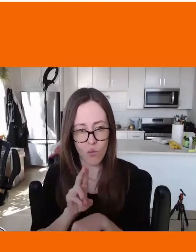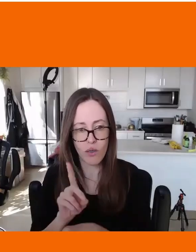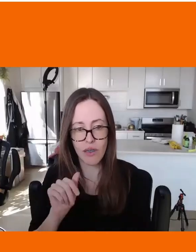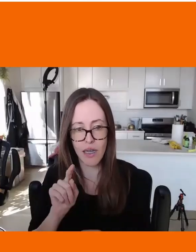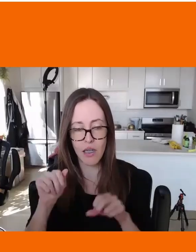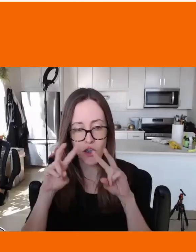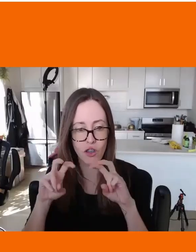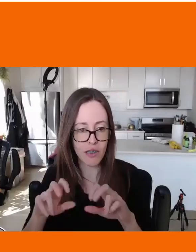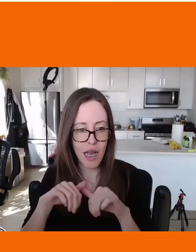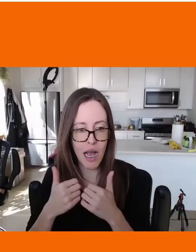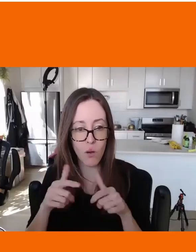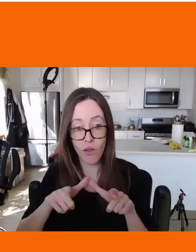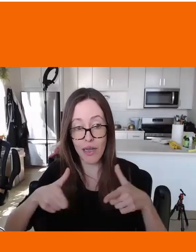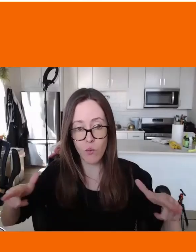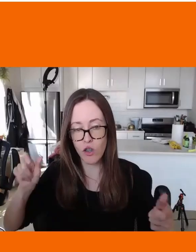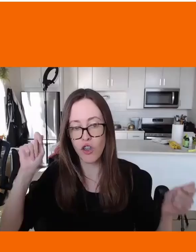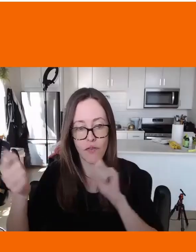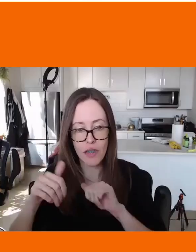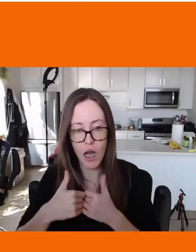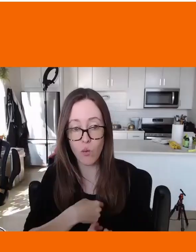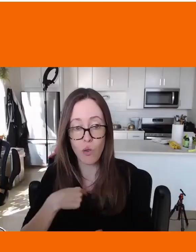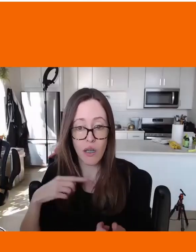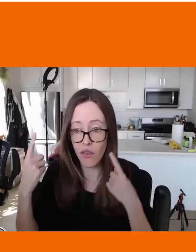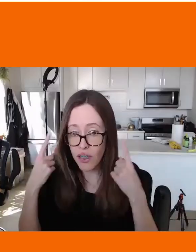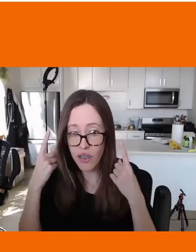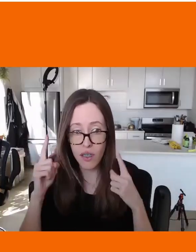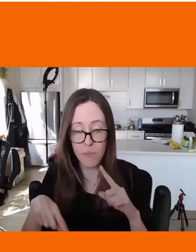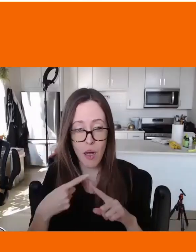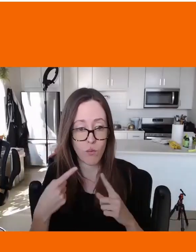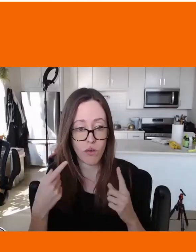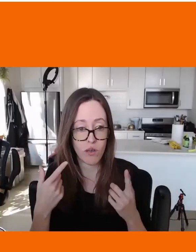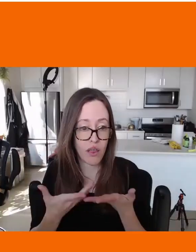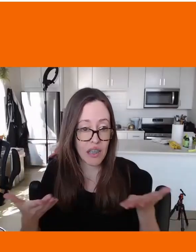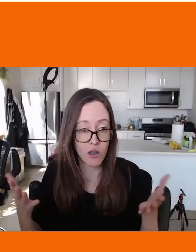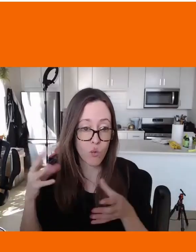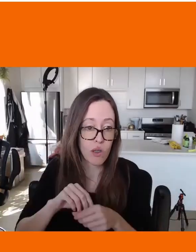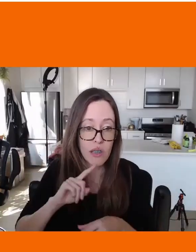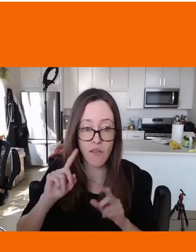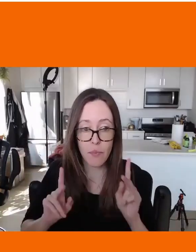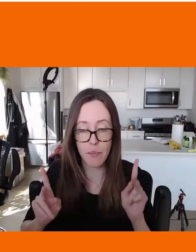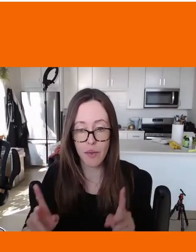to analyze how language has shifted over time, which means how human beings